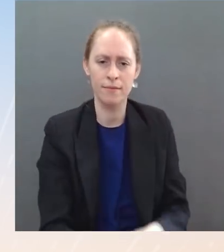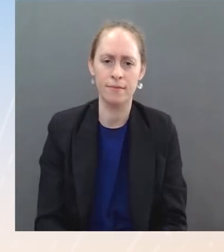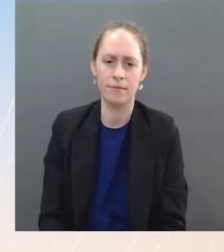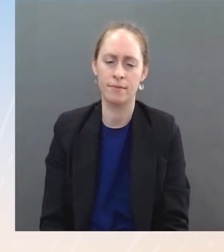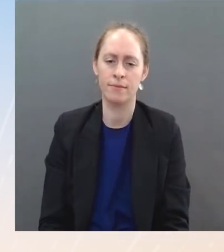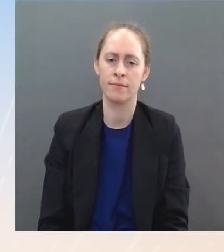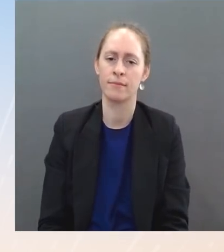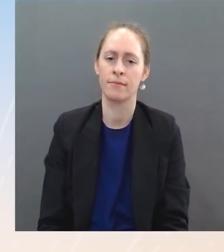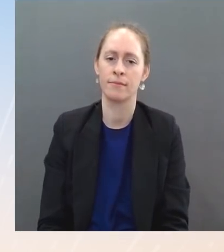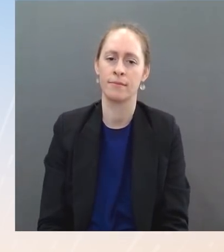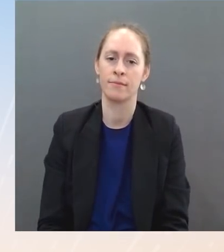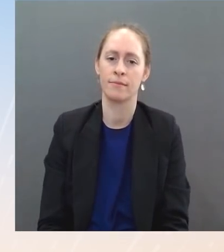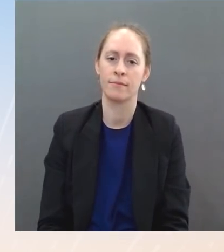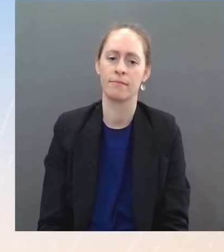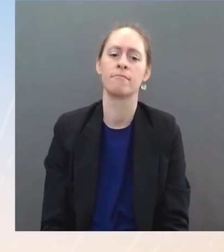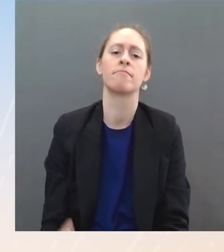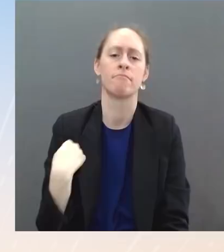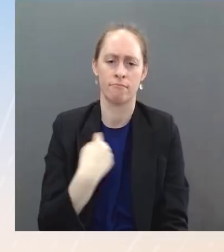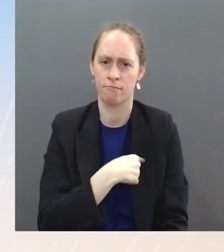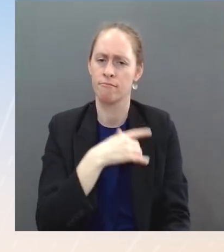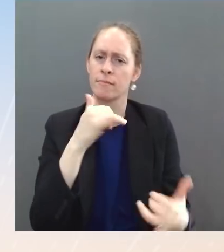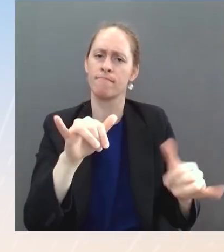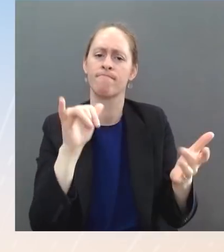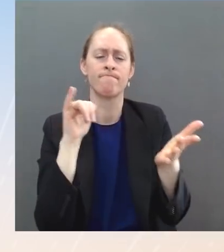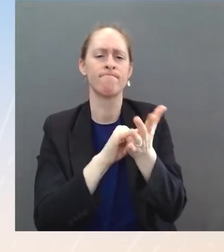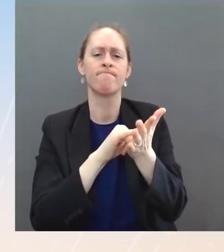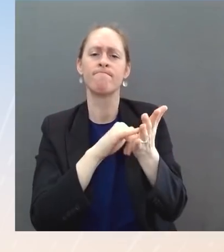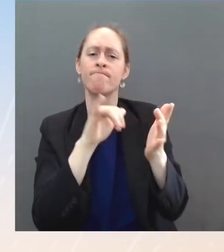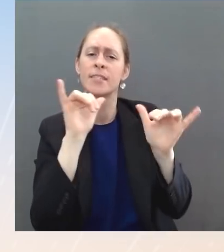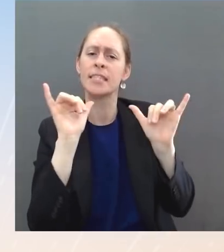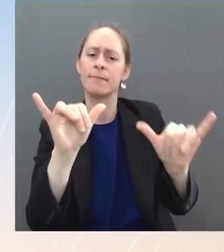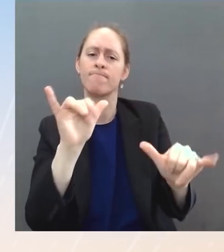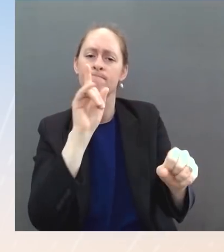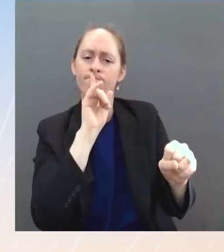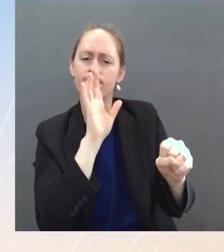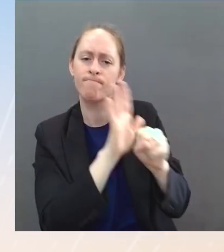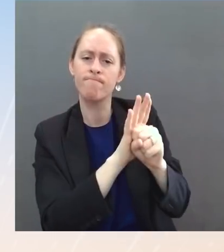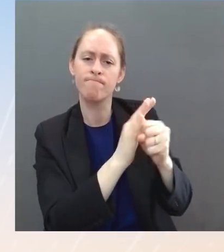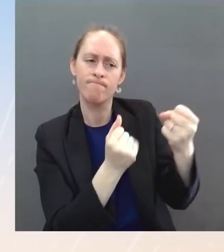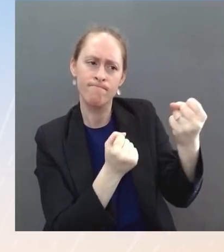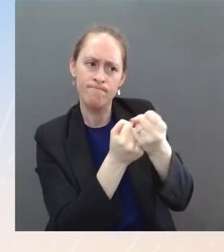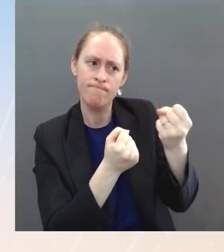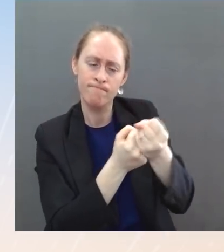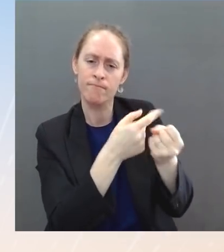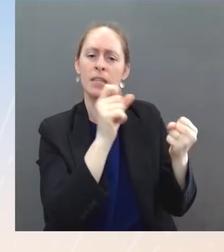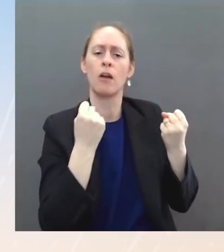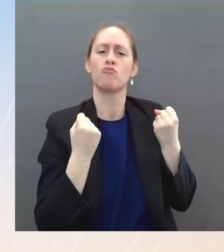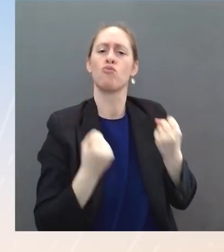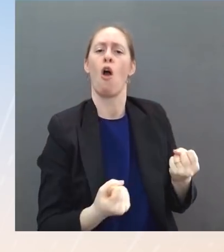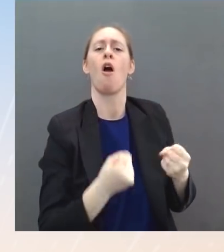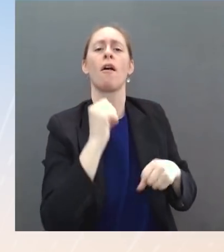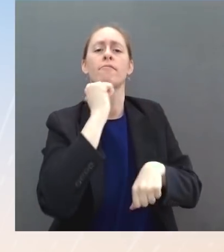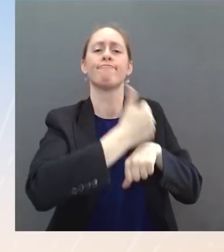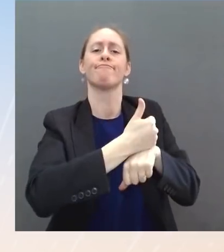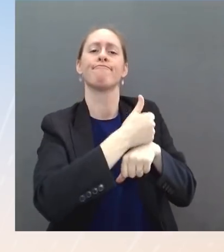They will set the objectives at the bargaining table. And I am quite certain they are going to set those objectives at success, and we are going to give them every tool